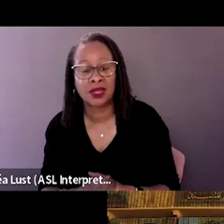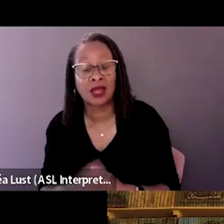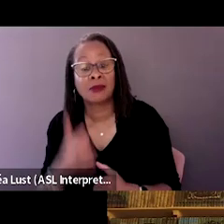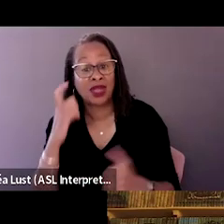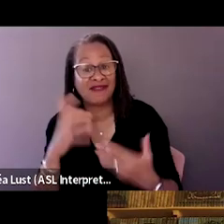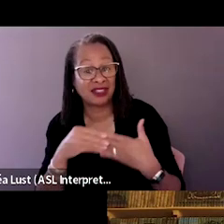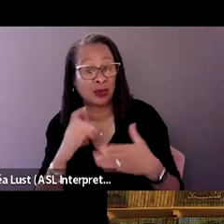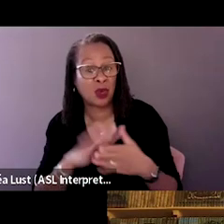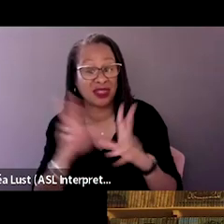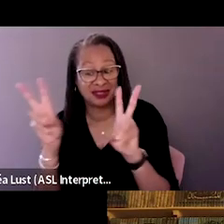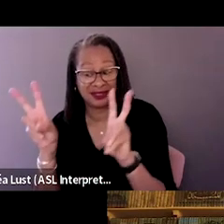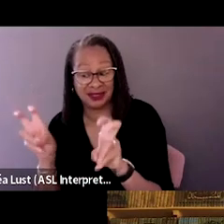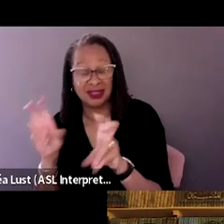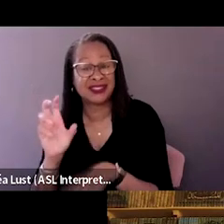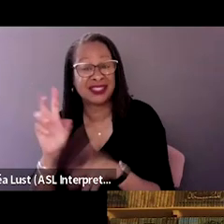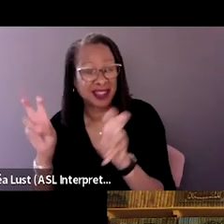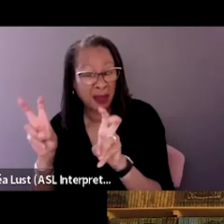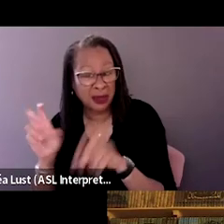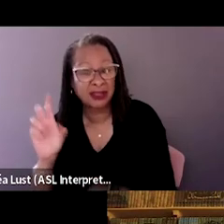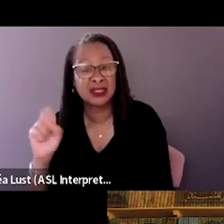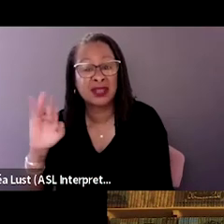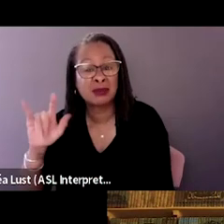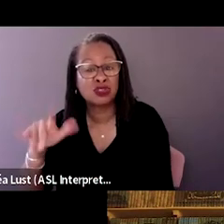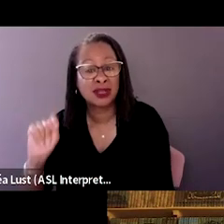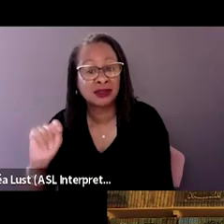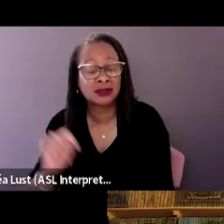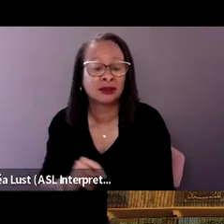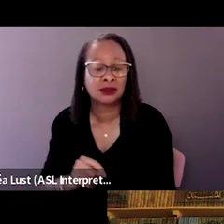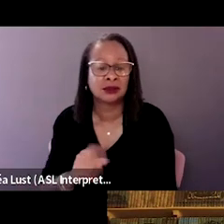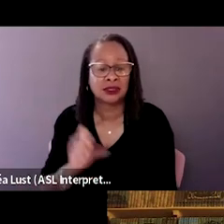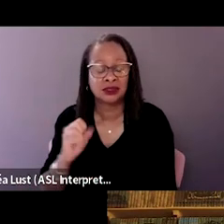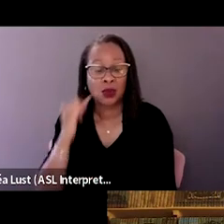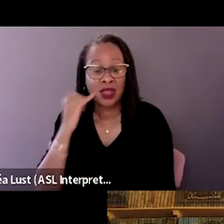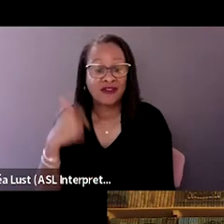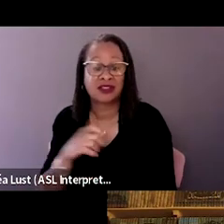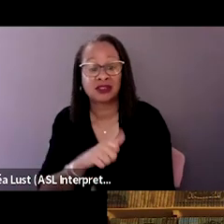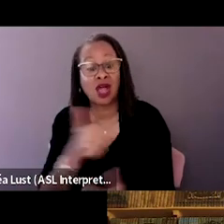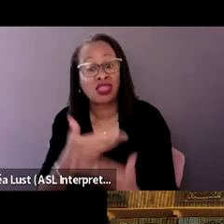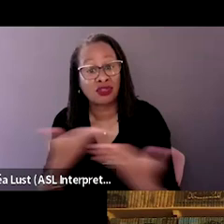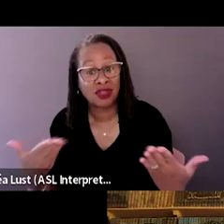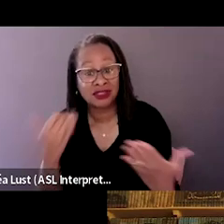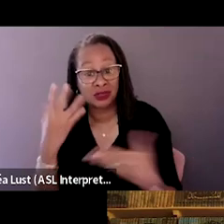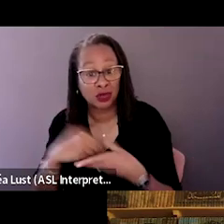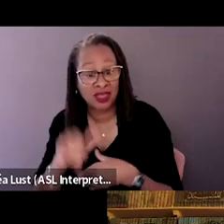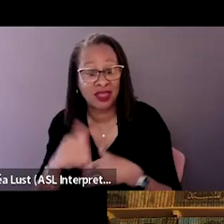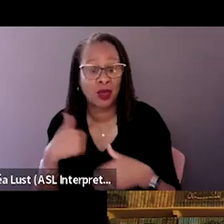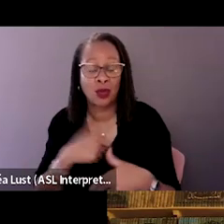from beginning, so the director is free to send it. Other things also, we treat it as a theater night,